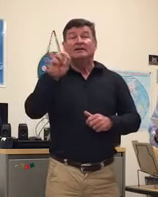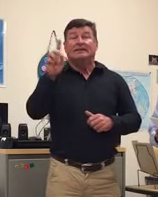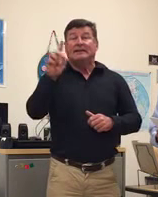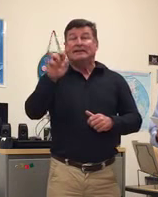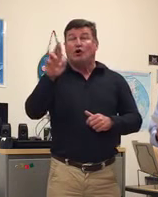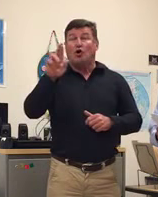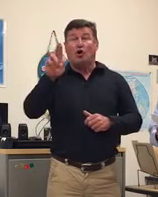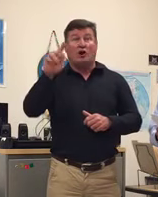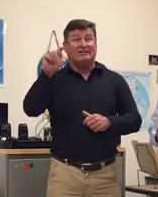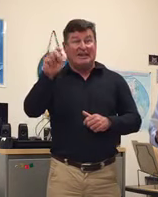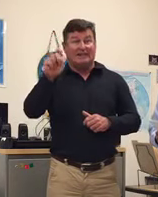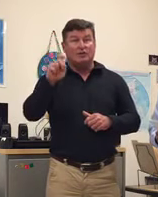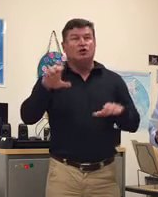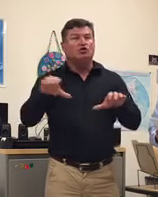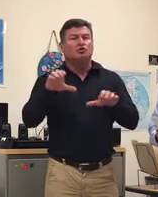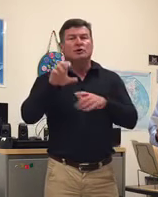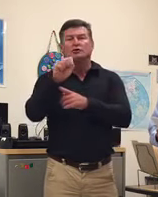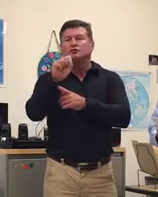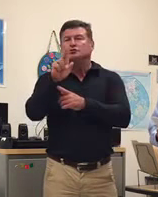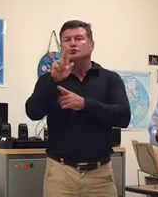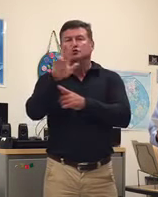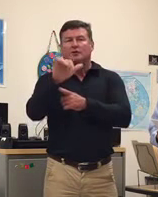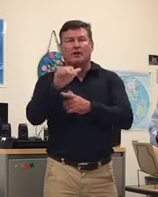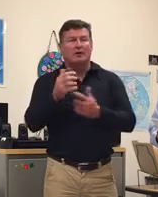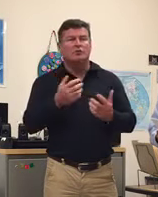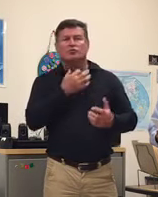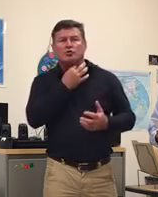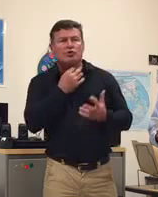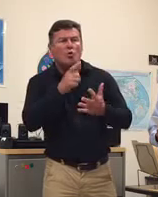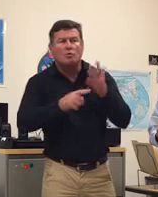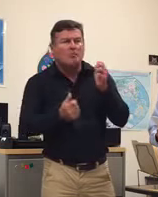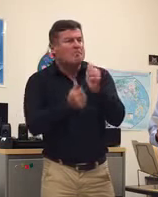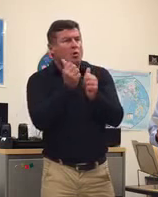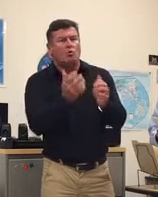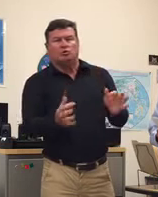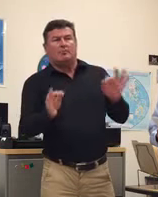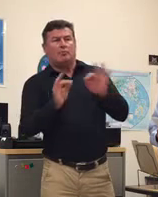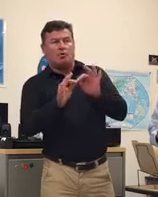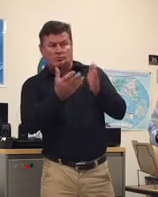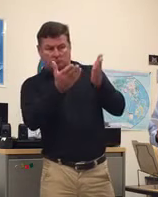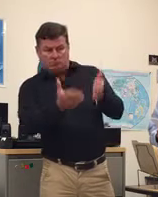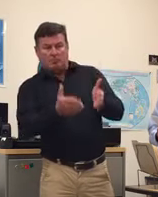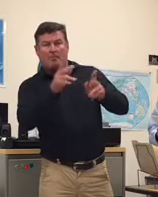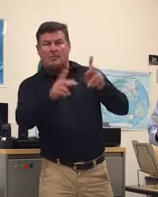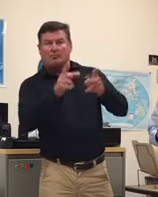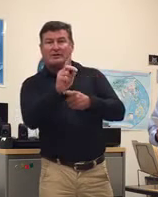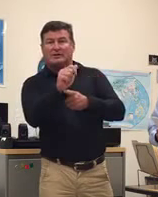is currently conducting a community survey. We want to know what is most important to the lives of people with disabilities